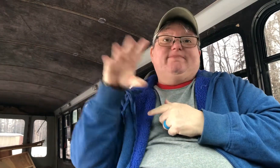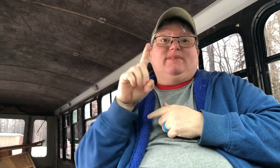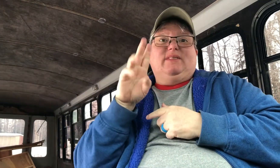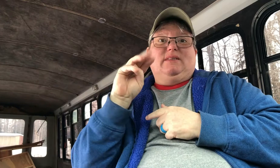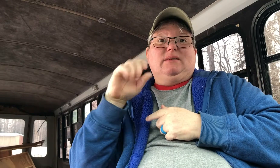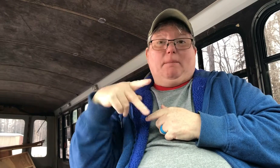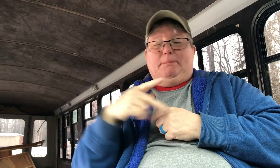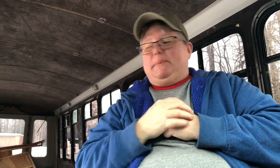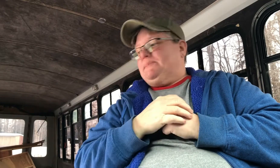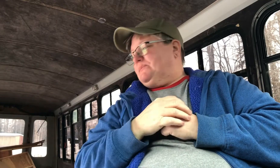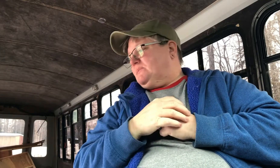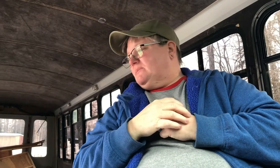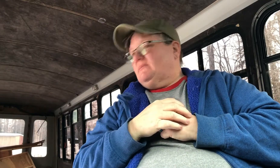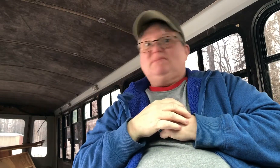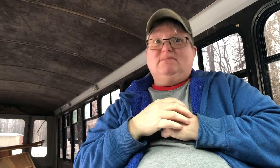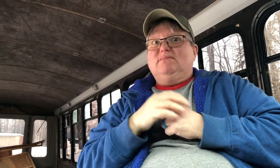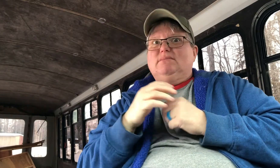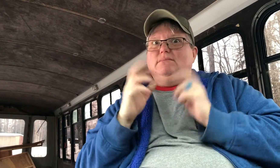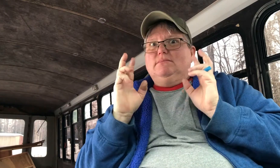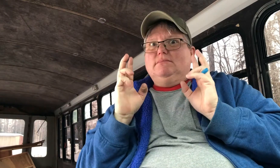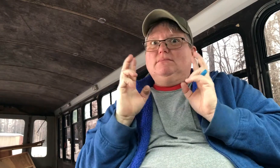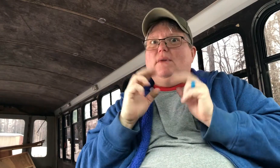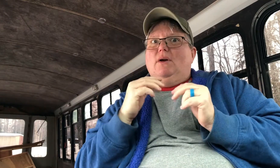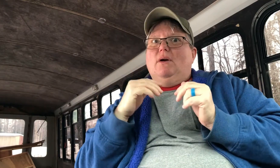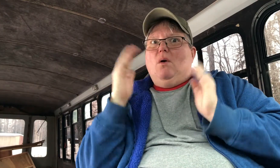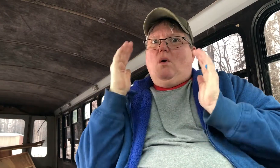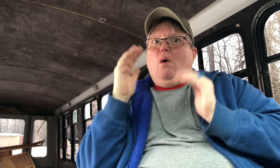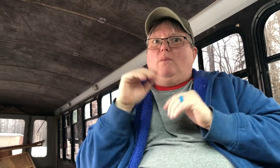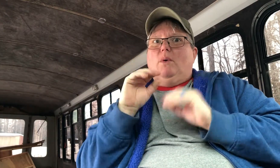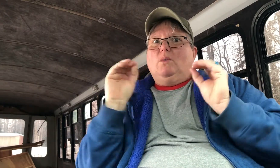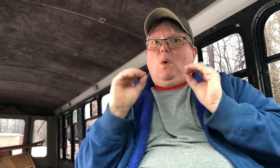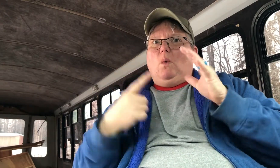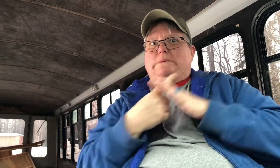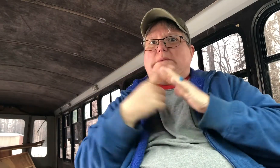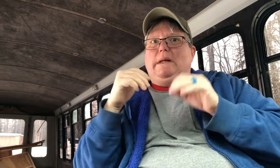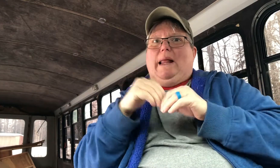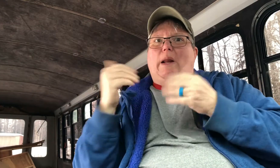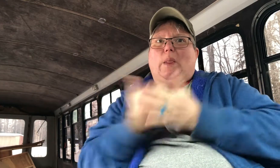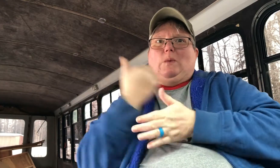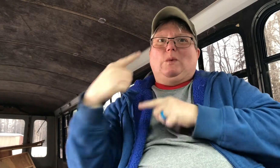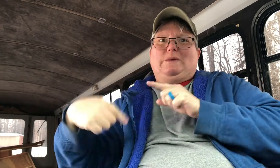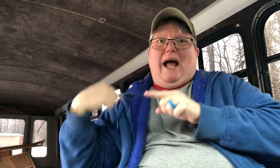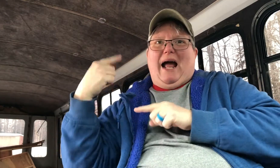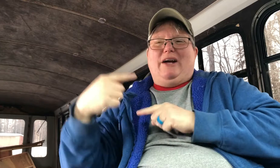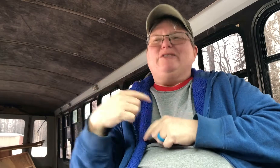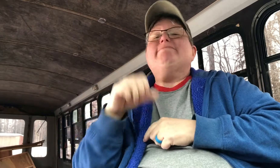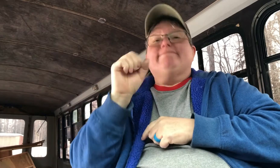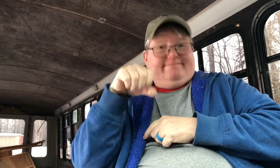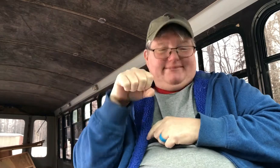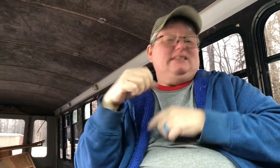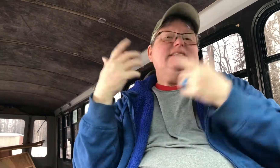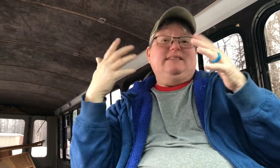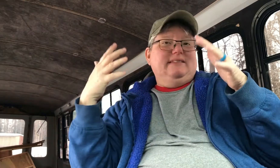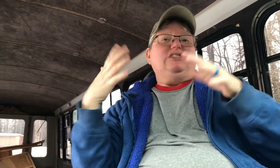get to the dump. Uh yeah fingers crossed. We hope there's no nails in the new tires. So yeah I did